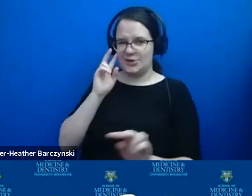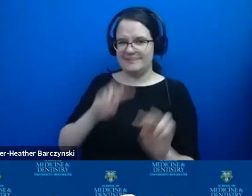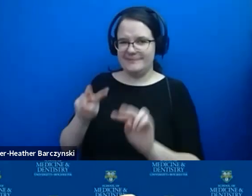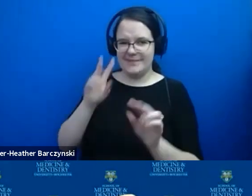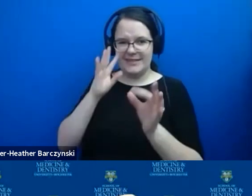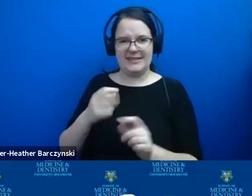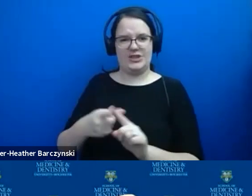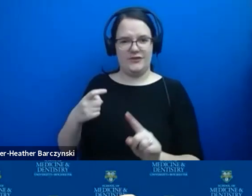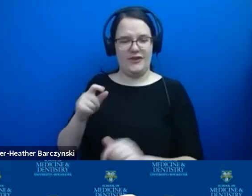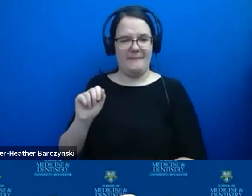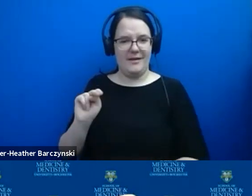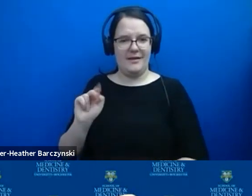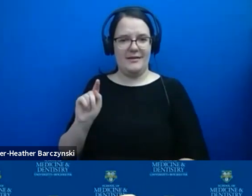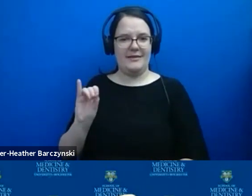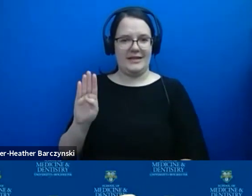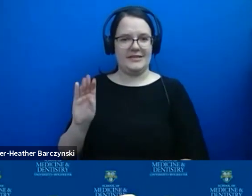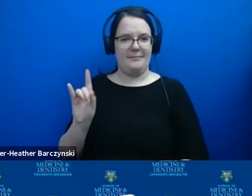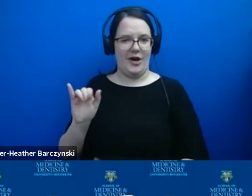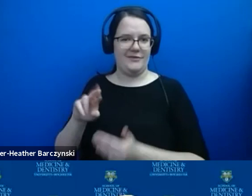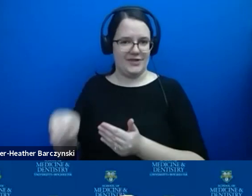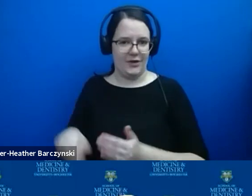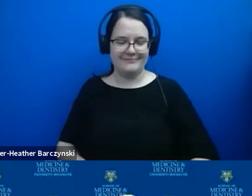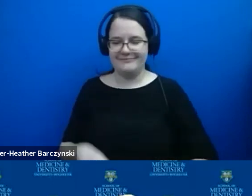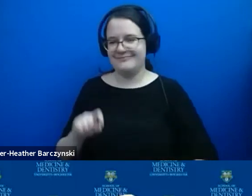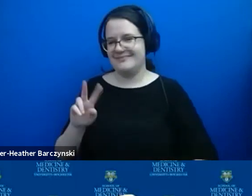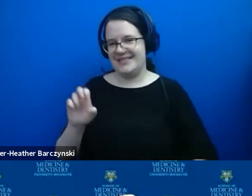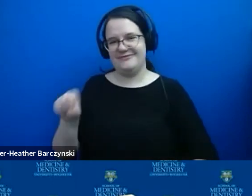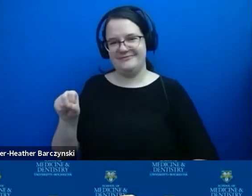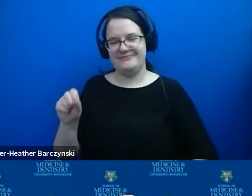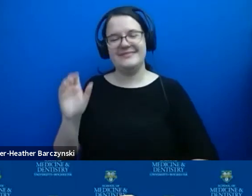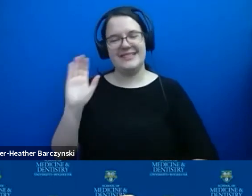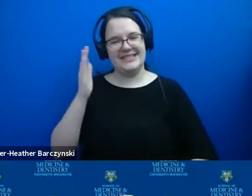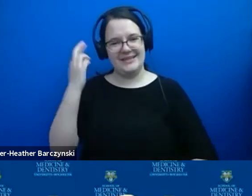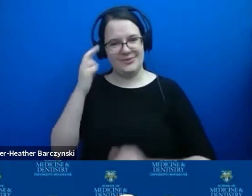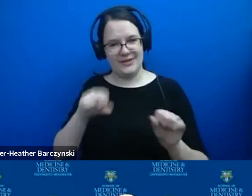which seems the most reasonable um i'm gonna just uh we have time for perhaps one um